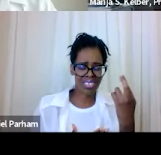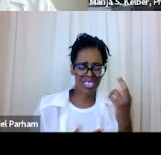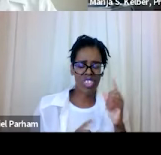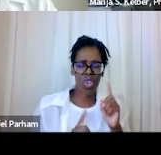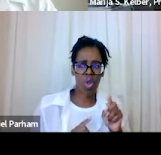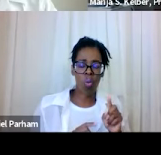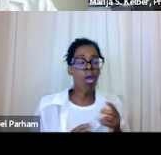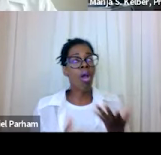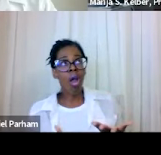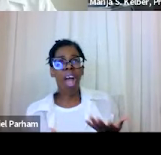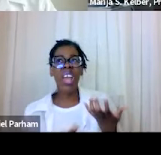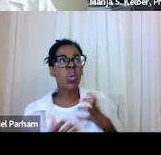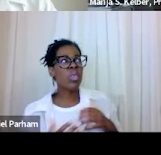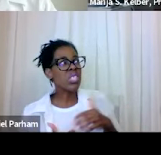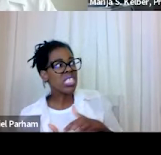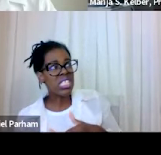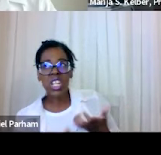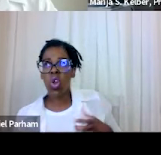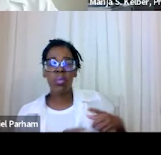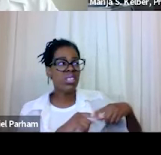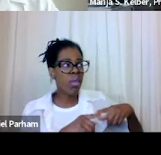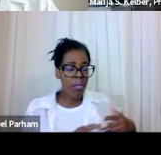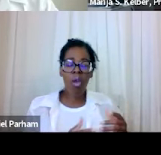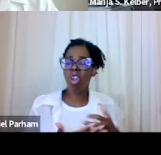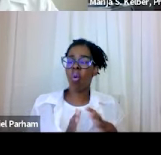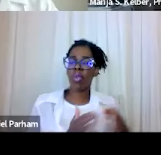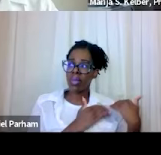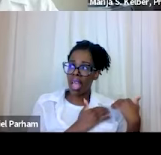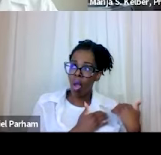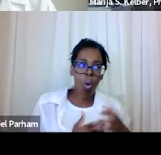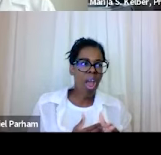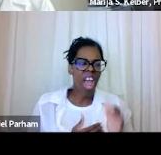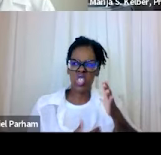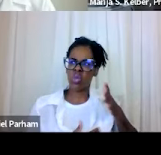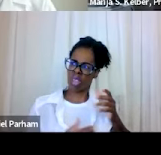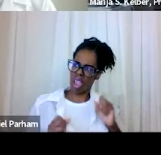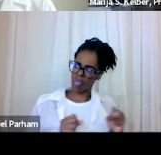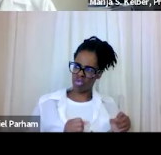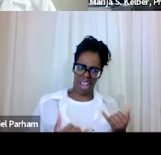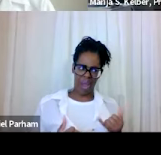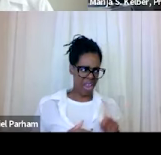I don't wanna be seen as somebody who can't be relied upon," or, "I used to be able to do this and I can't do that."